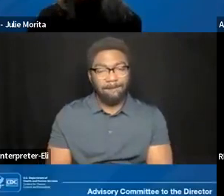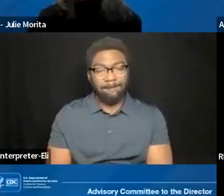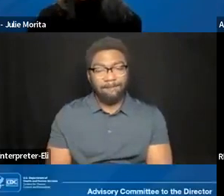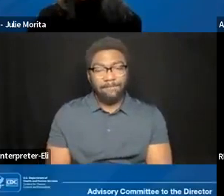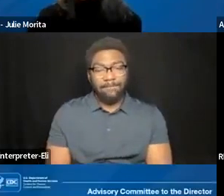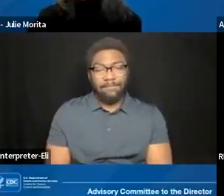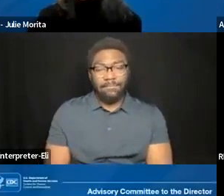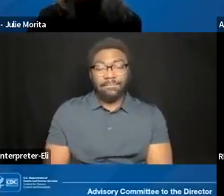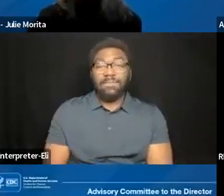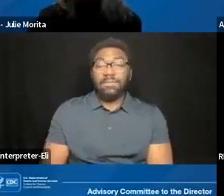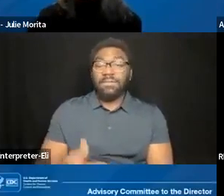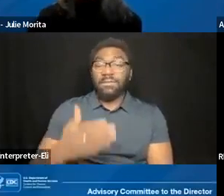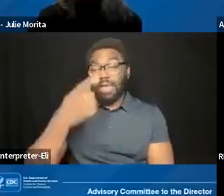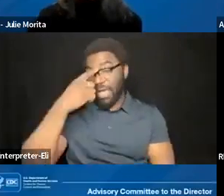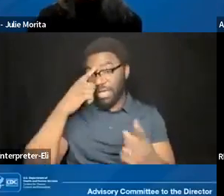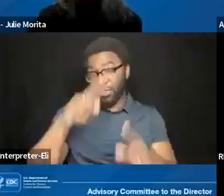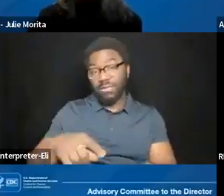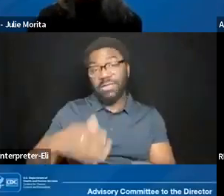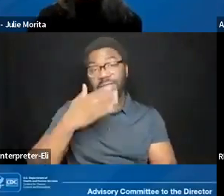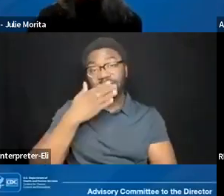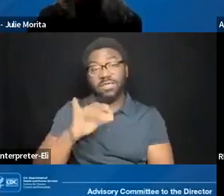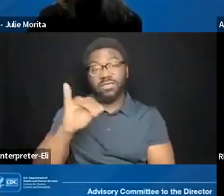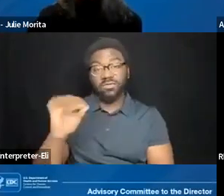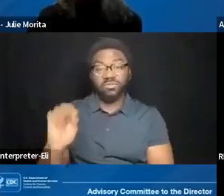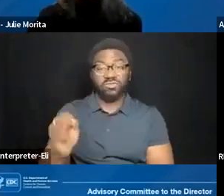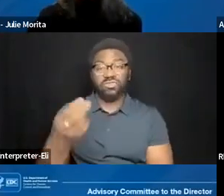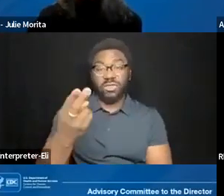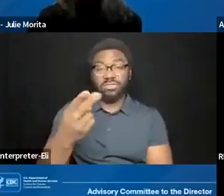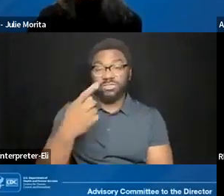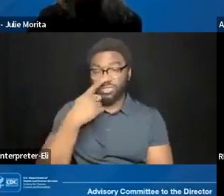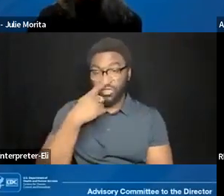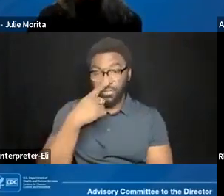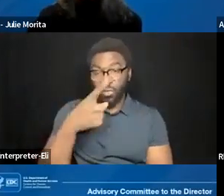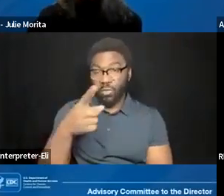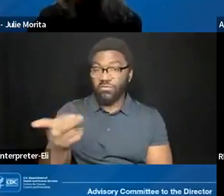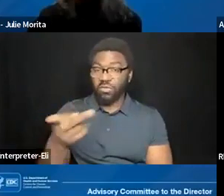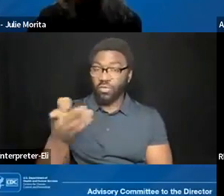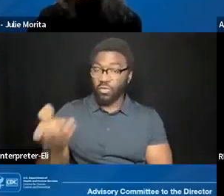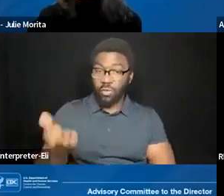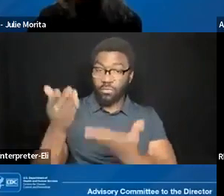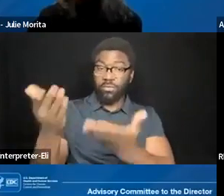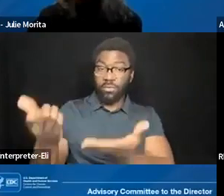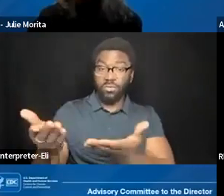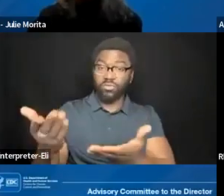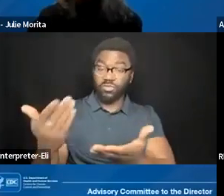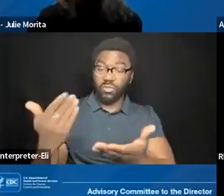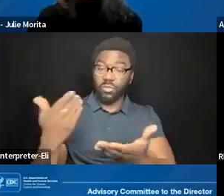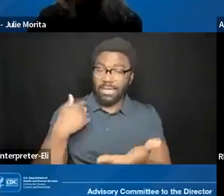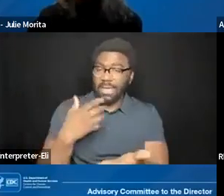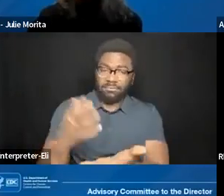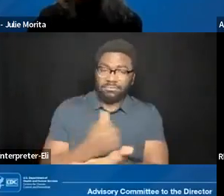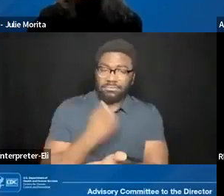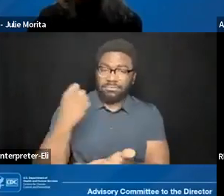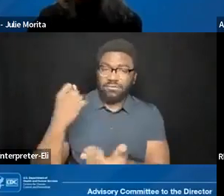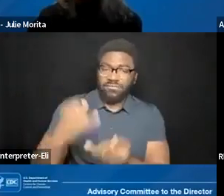Let's go ahead, if one of you would be willing to make the motion, we'll have an opportunity for some final discussion, just to get the motion on the table.